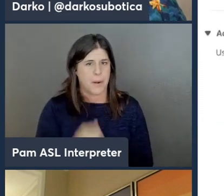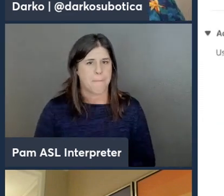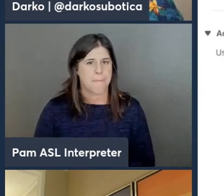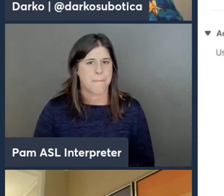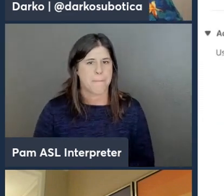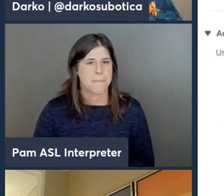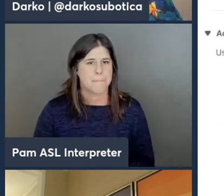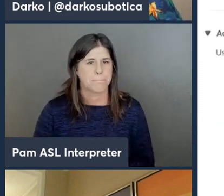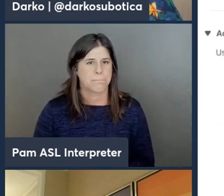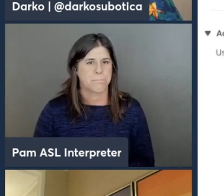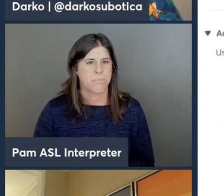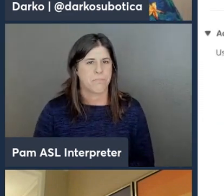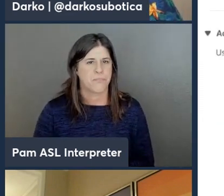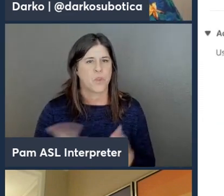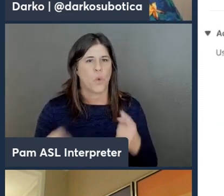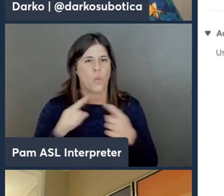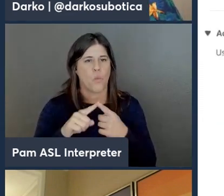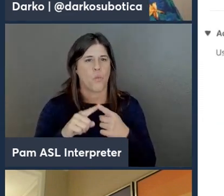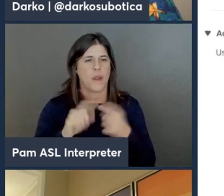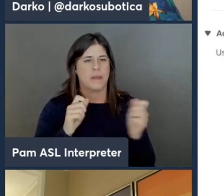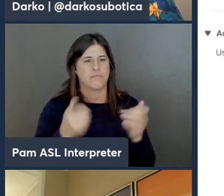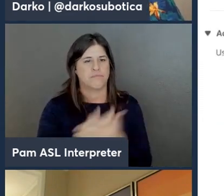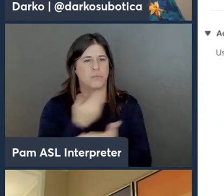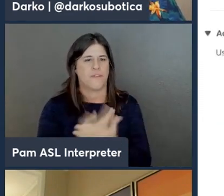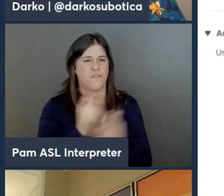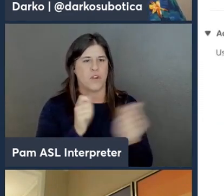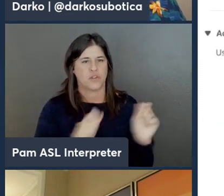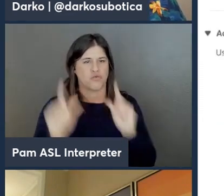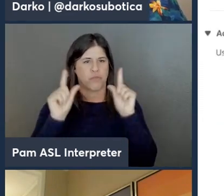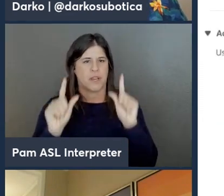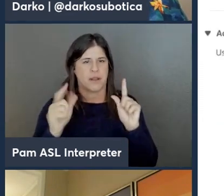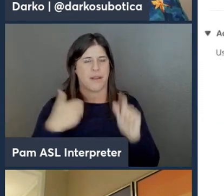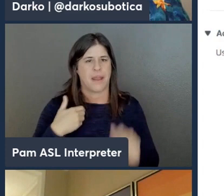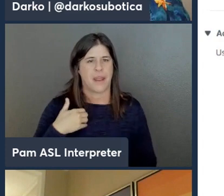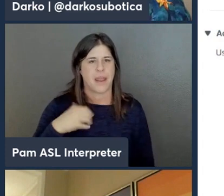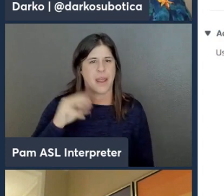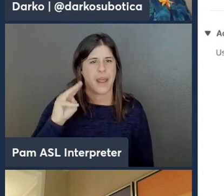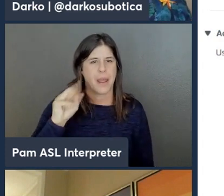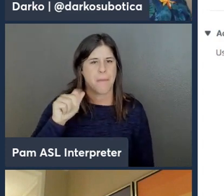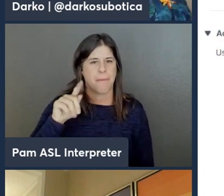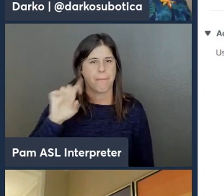once the screen refreshes here, it has mapped my Slack identity,